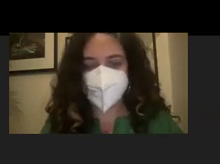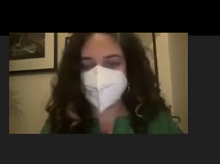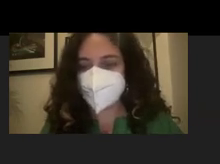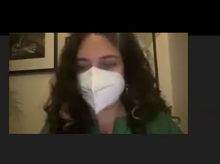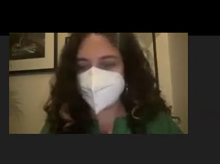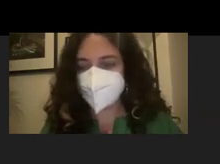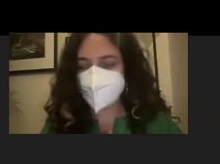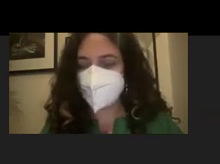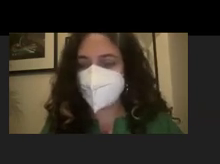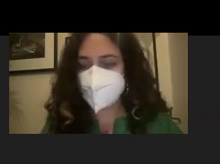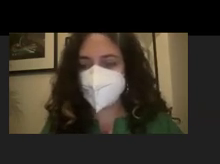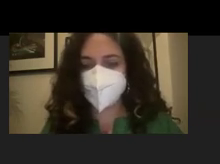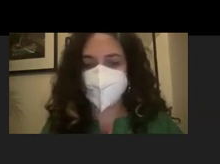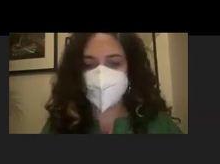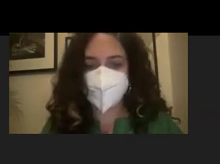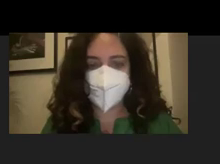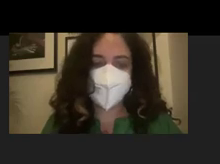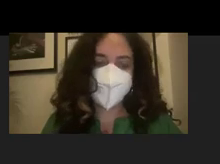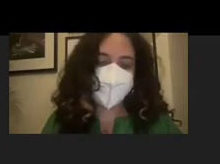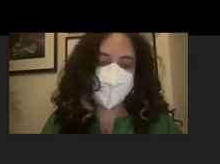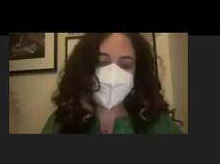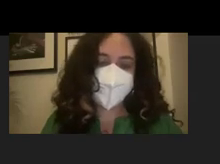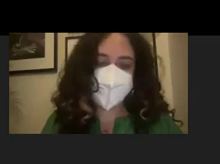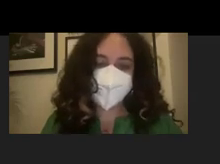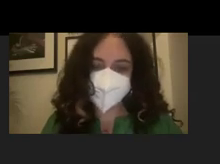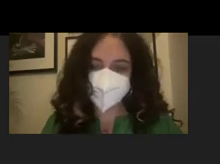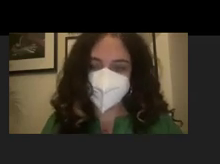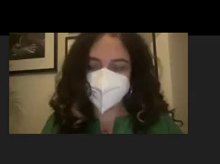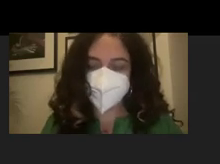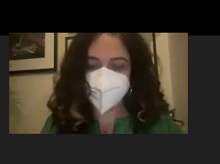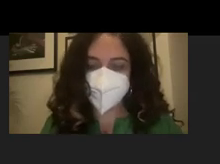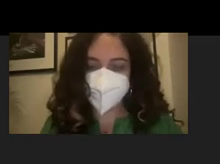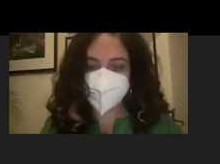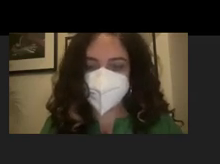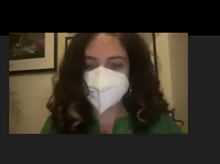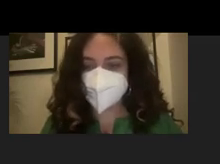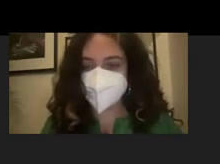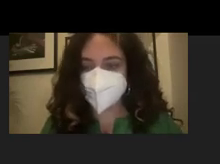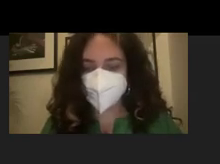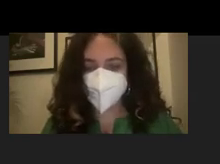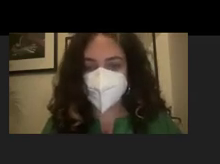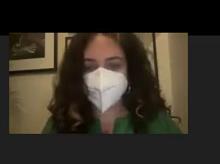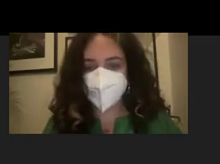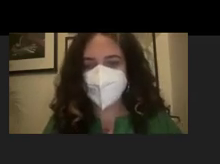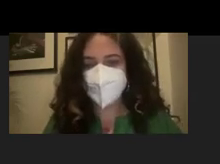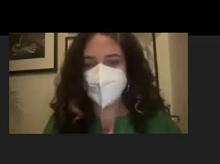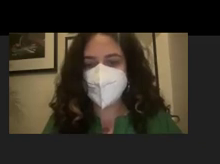which was later renamed to Birthright Inc their main mission was to eliminate defectives quote the